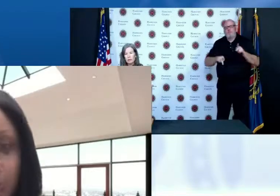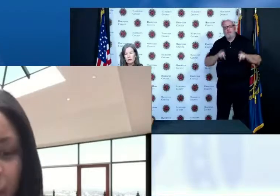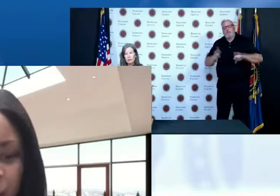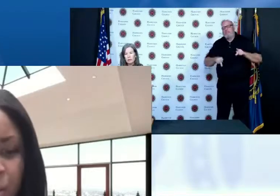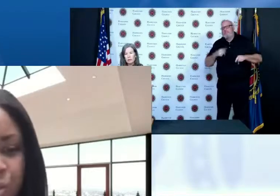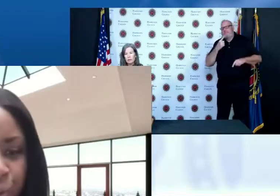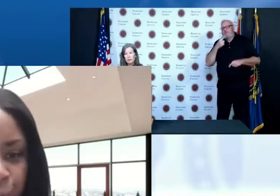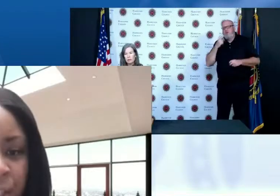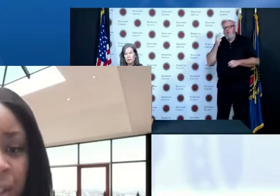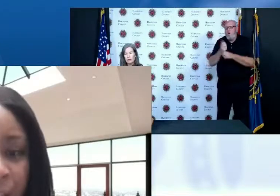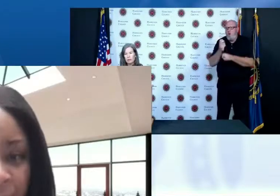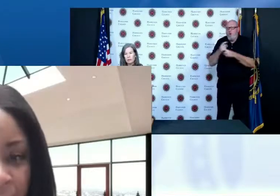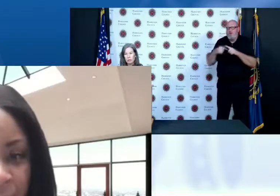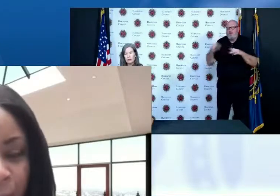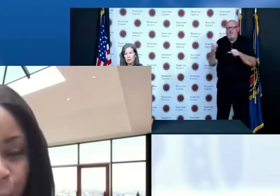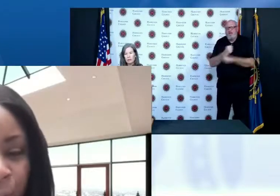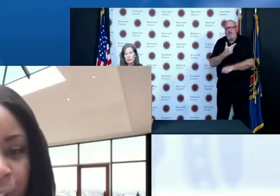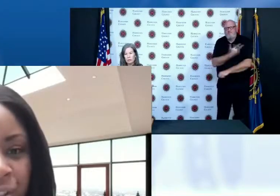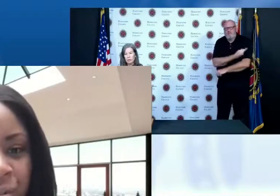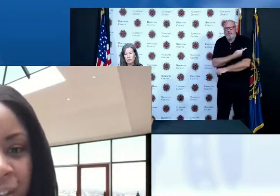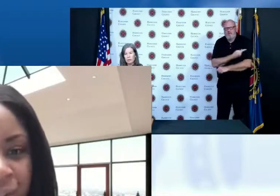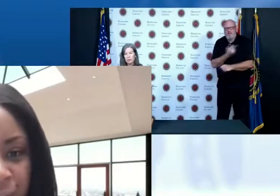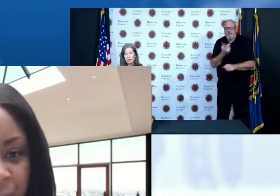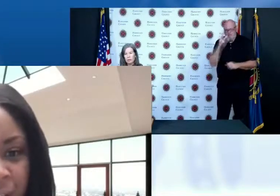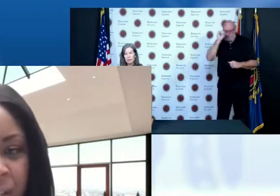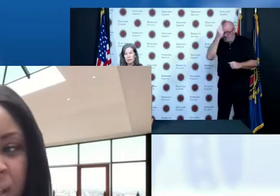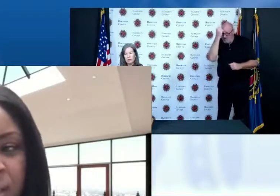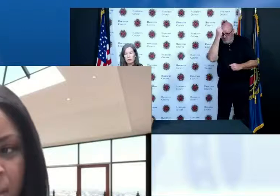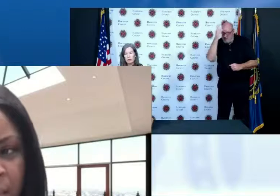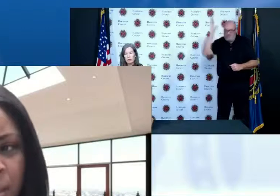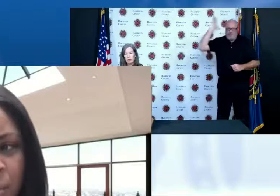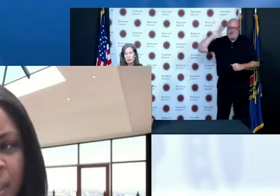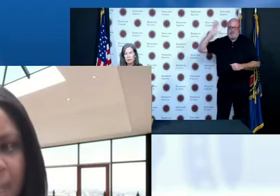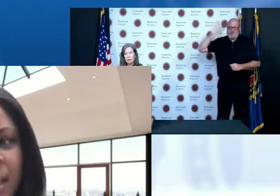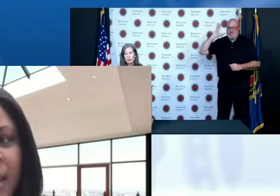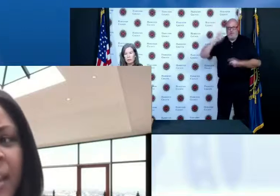untrue thank you guys to the great work that you guys are doing here in the city to make them easy